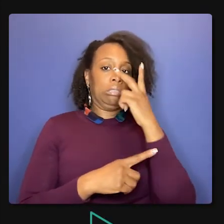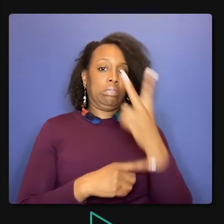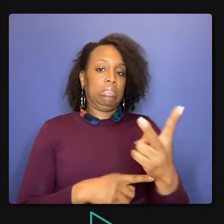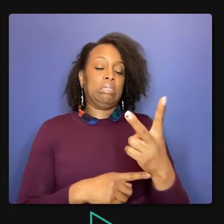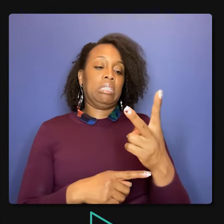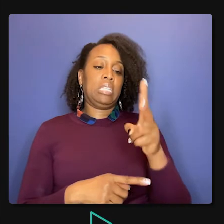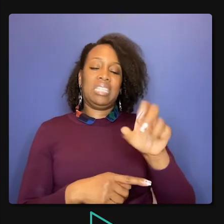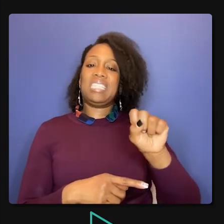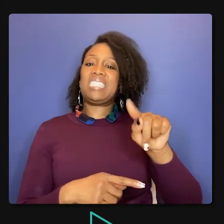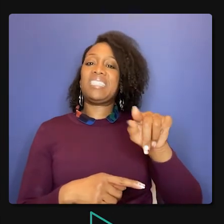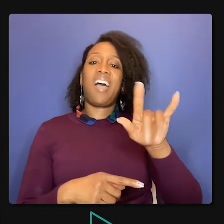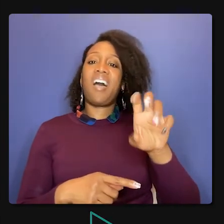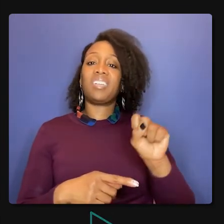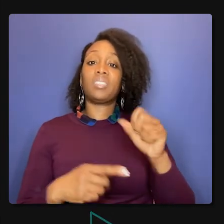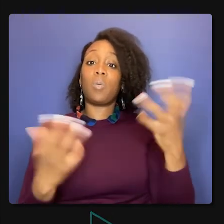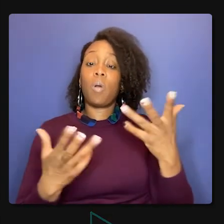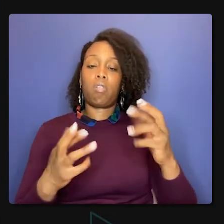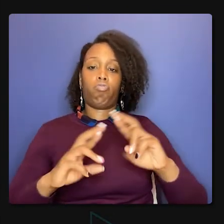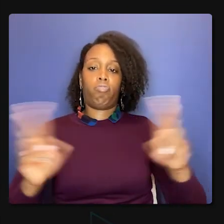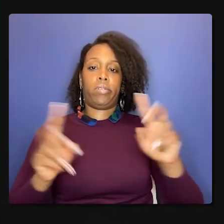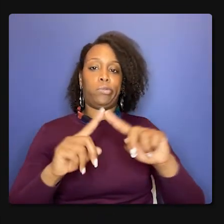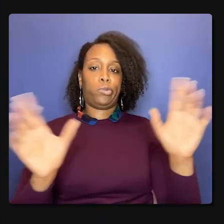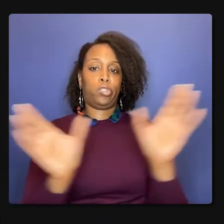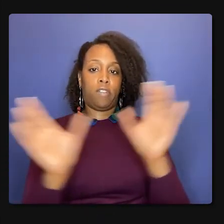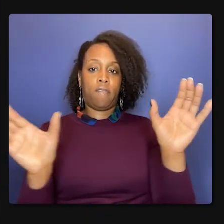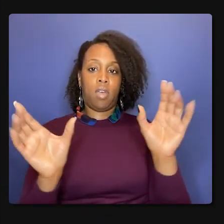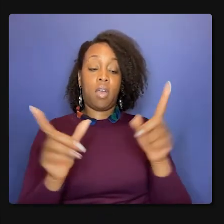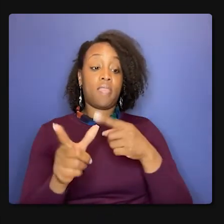you should see your game package status as Ready to Certify.